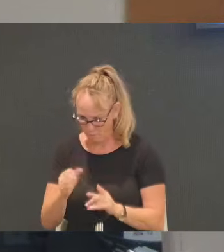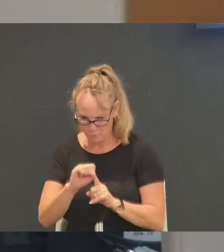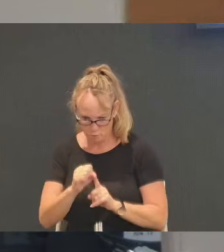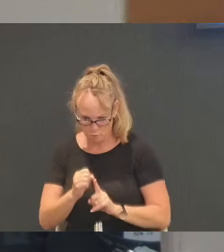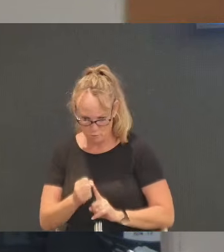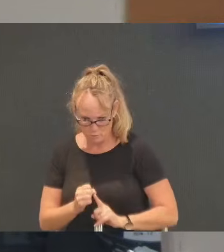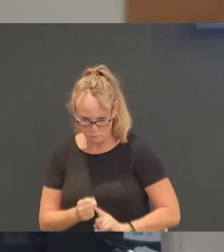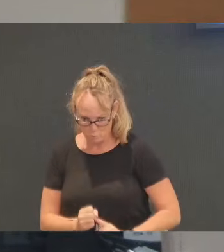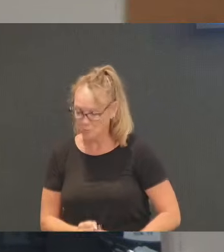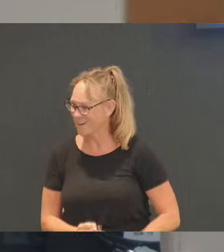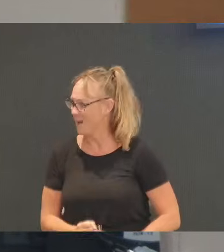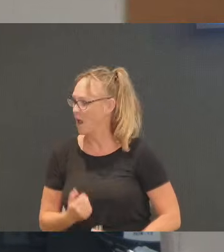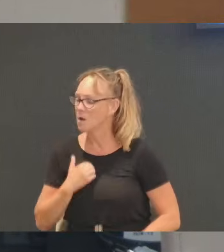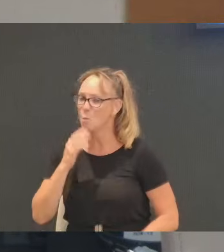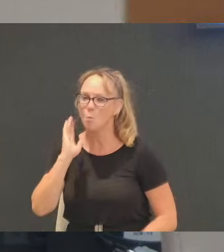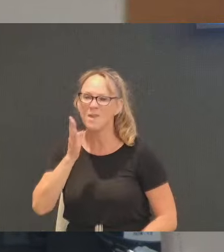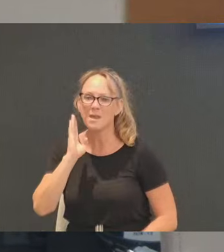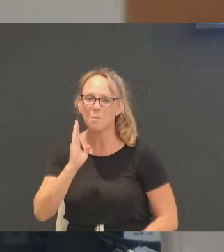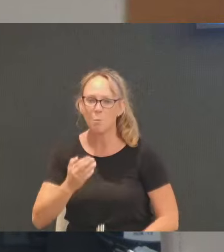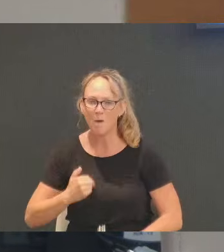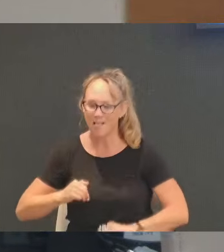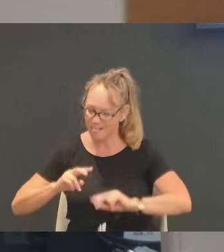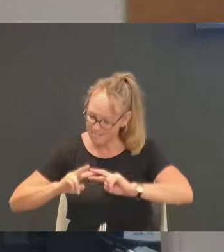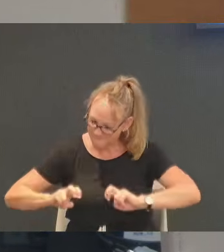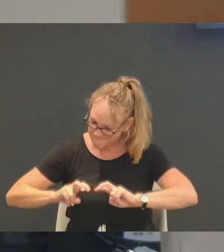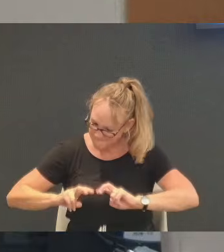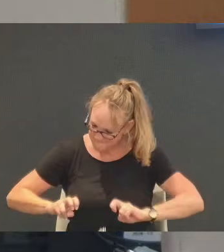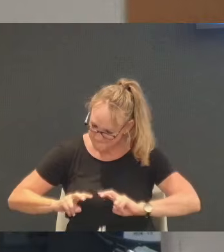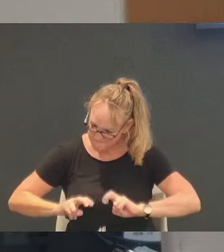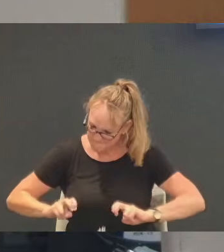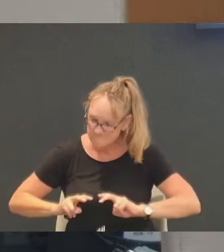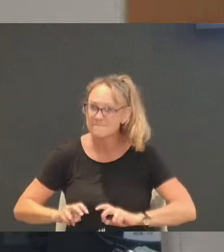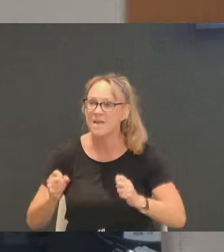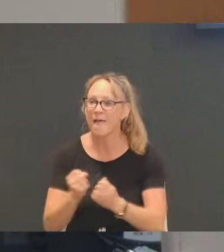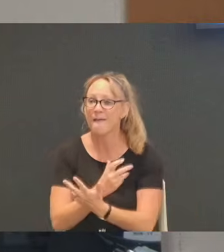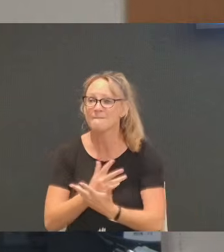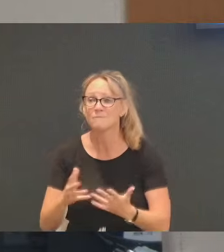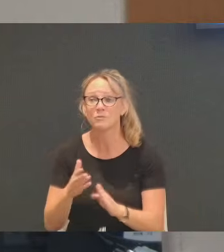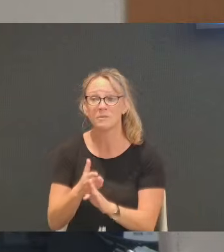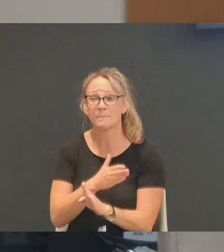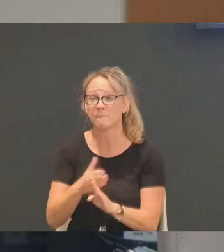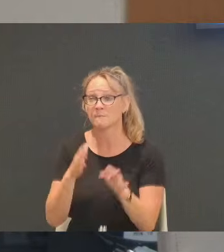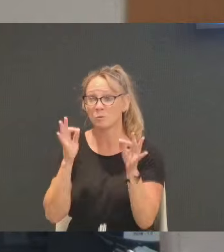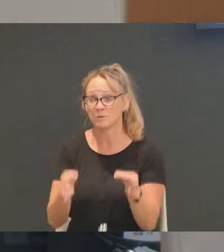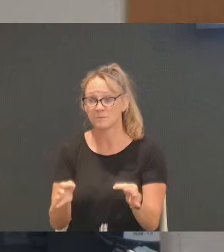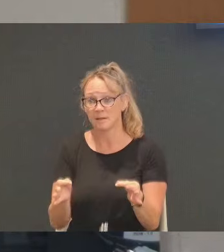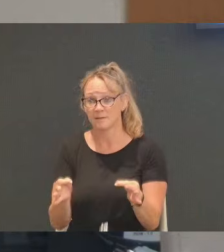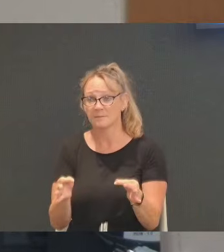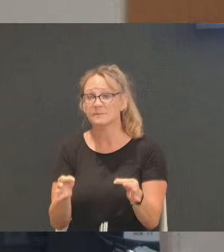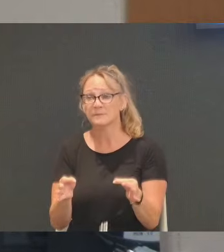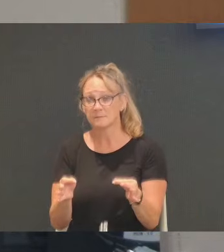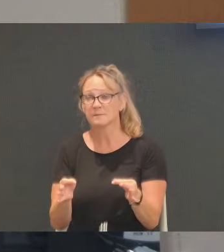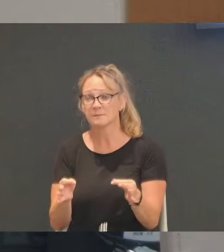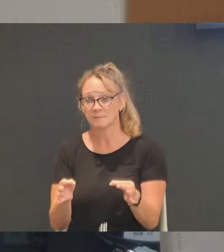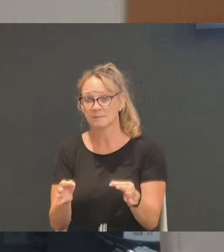to comb everything that we can before making that decision." It would not be good to have something